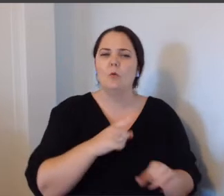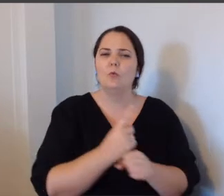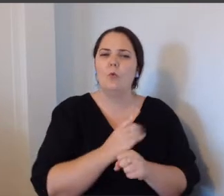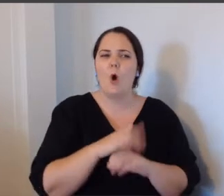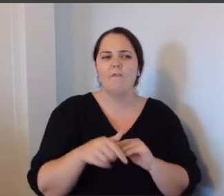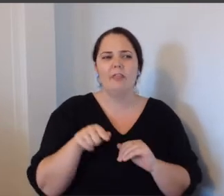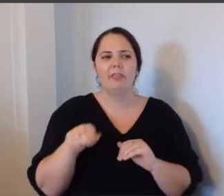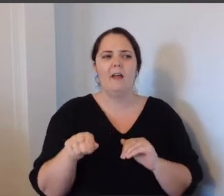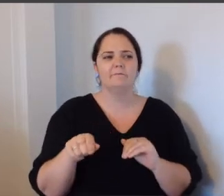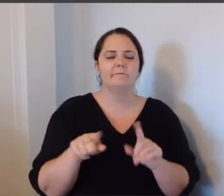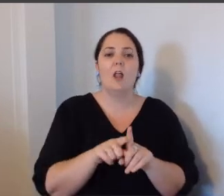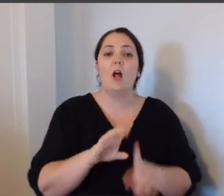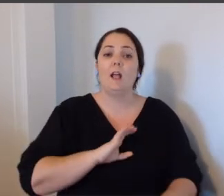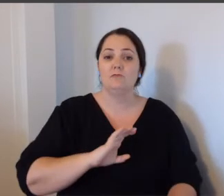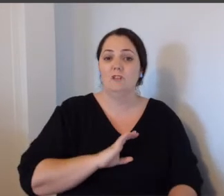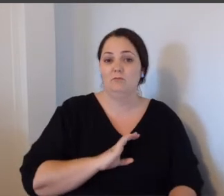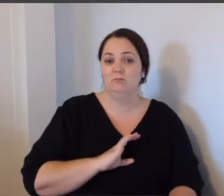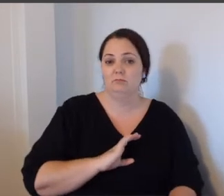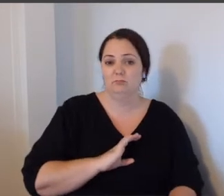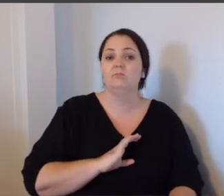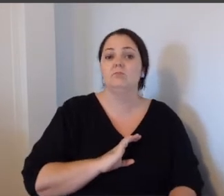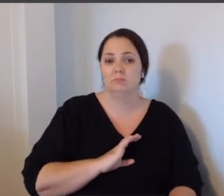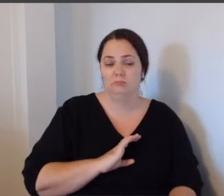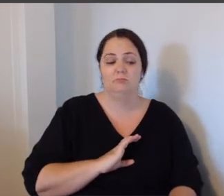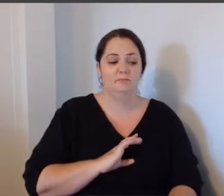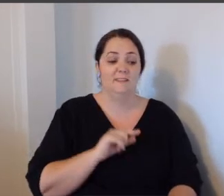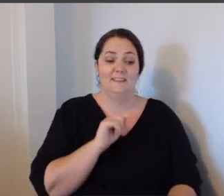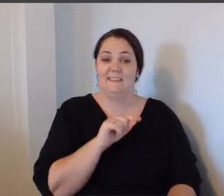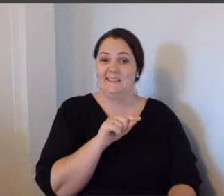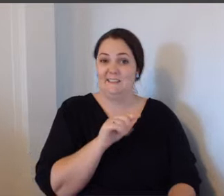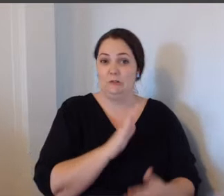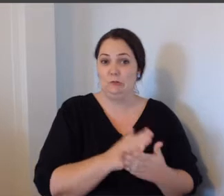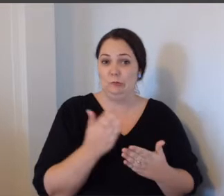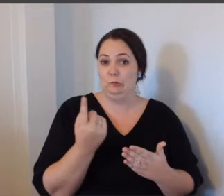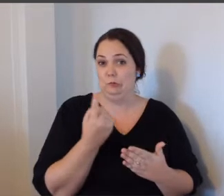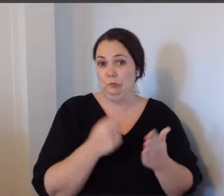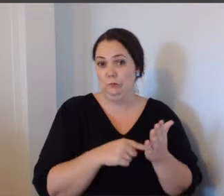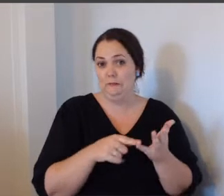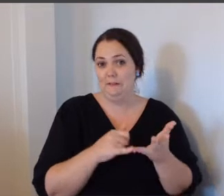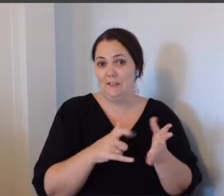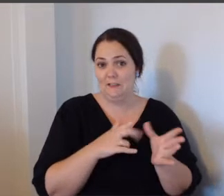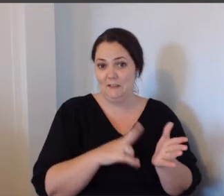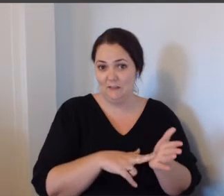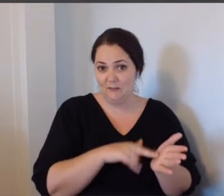Now, Vasari is often referred to as the father of art history he was a tuscan painter, architect